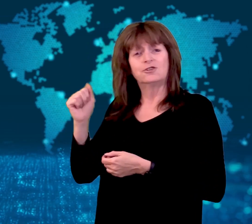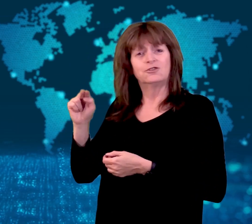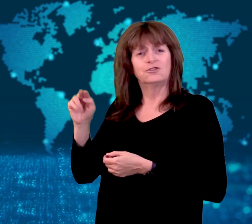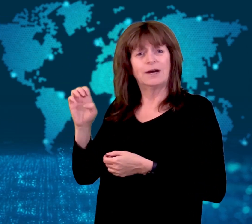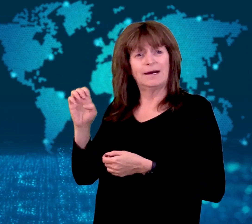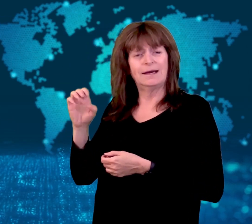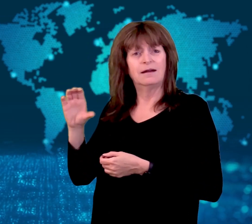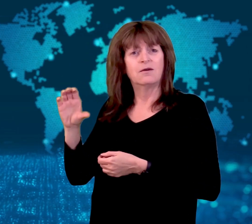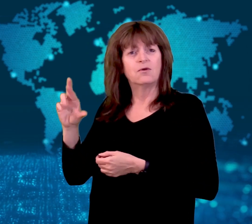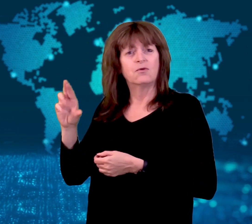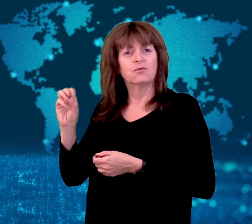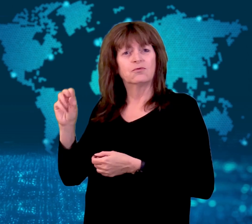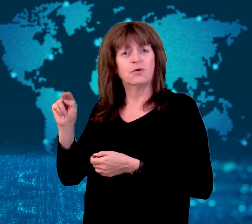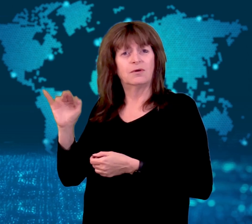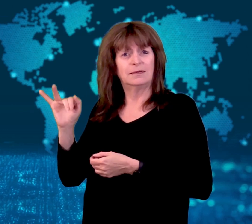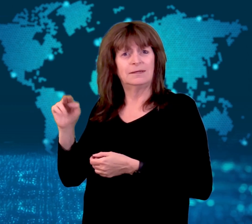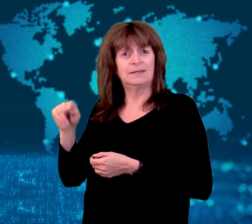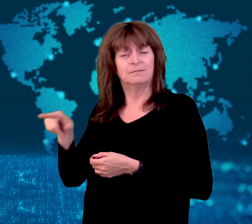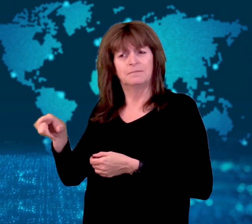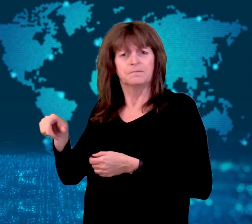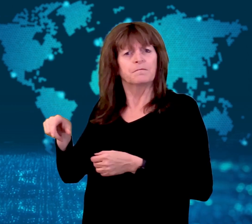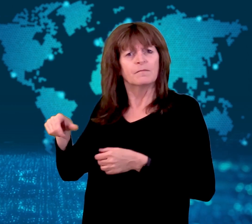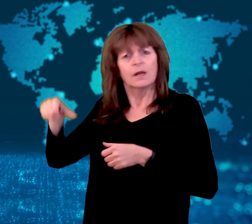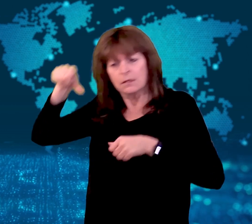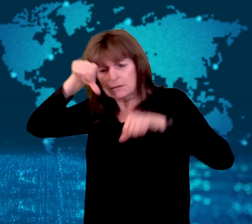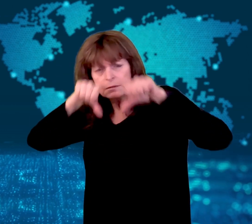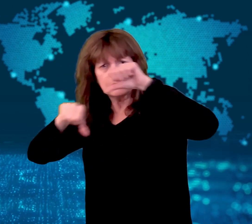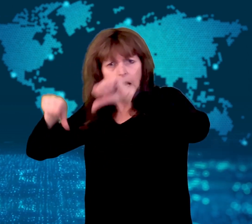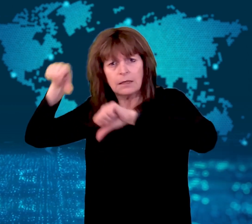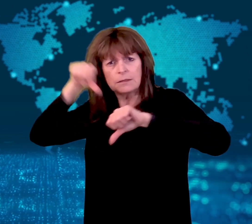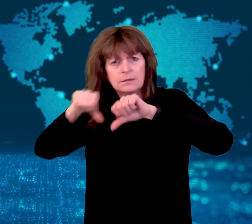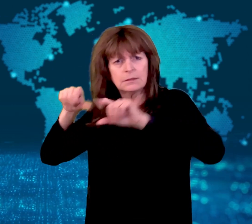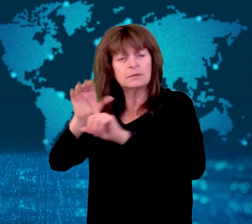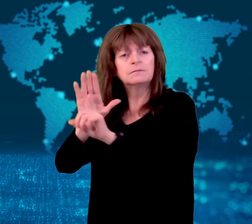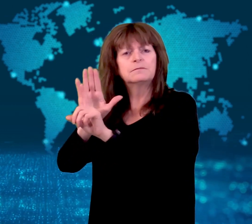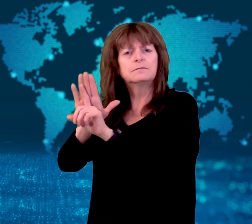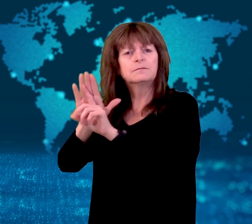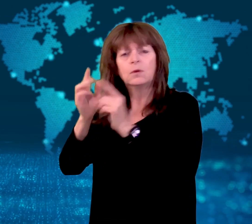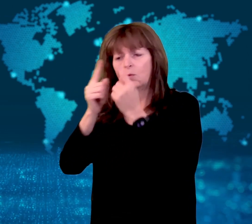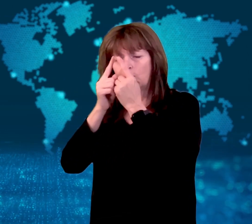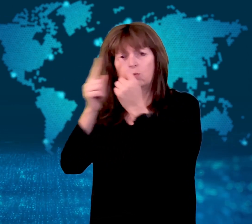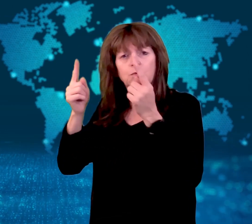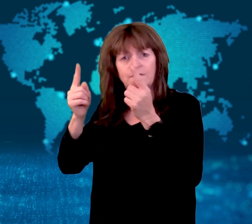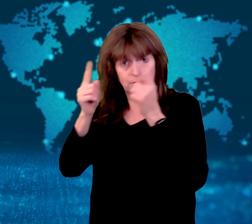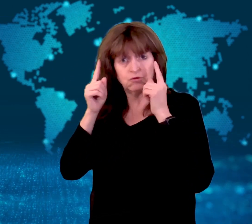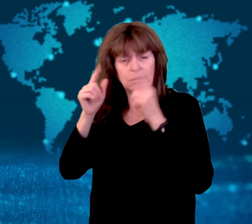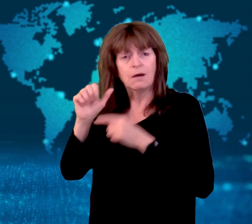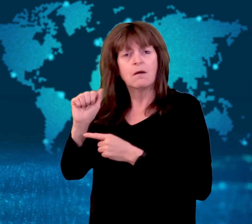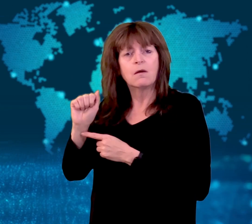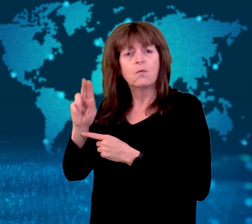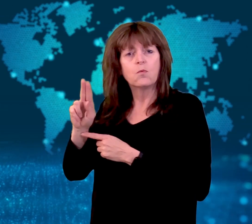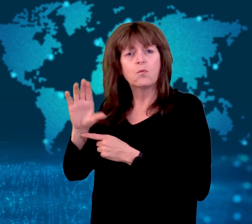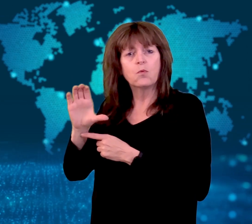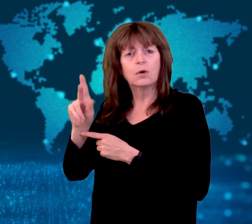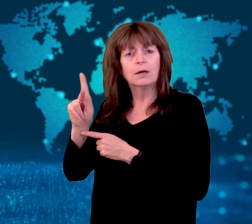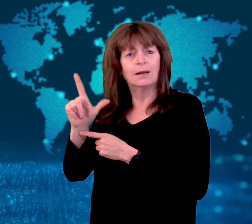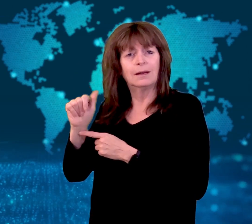Shane Cronin, a scientist from the University of Auckland